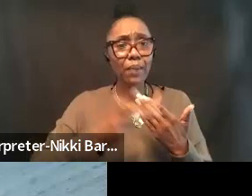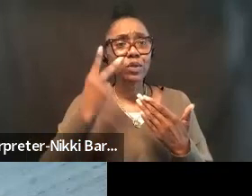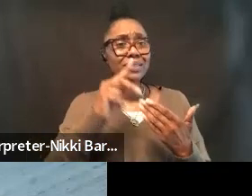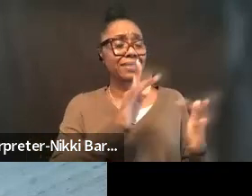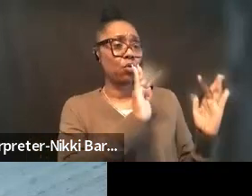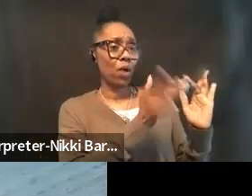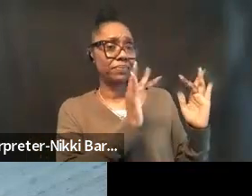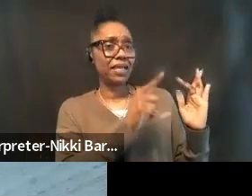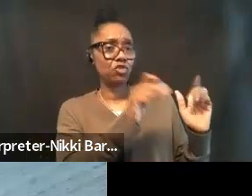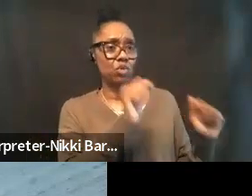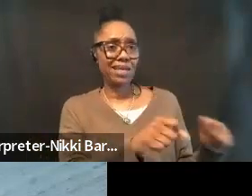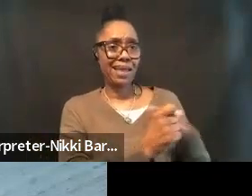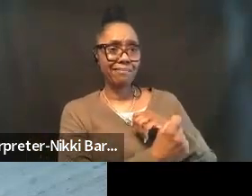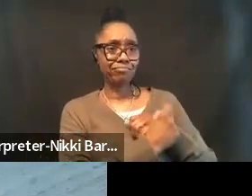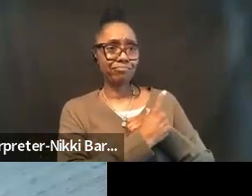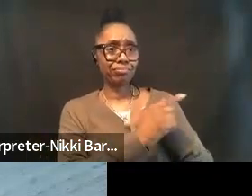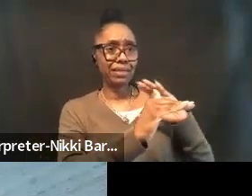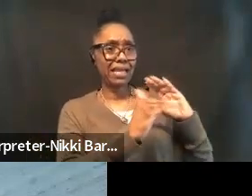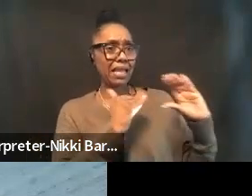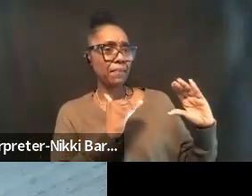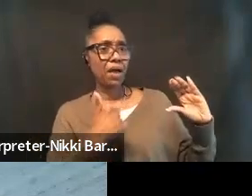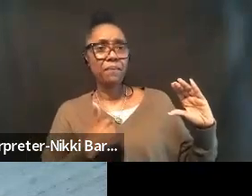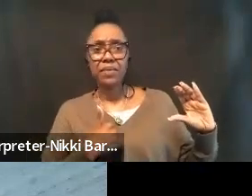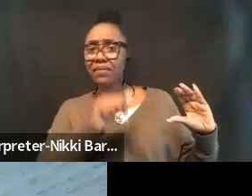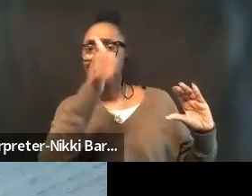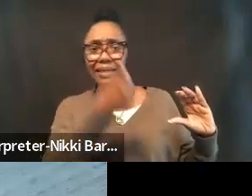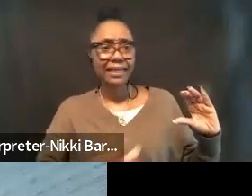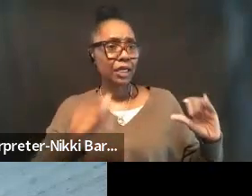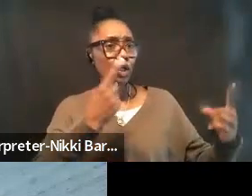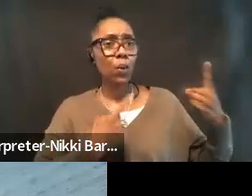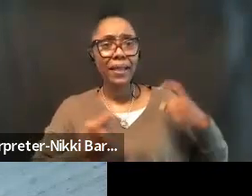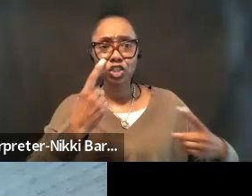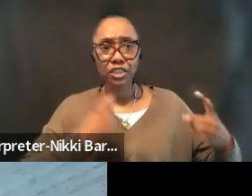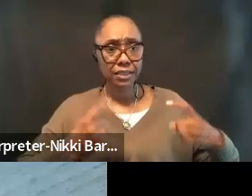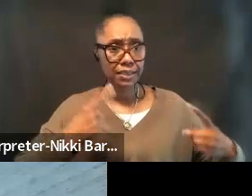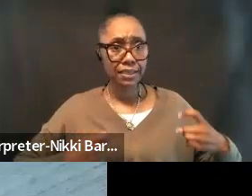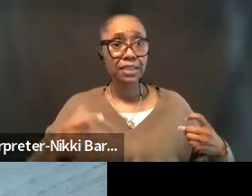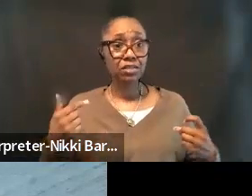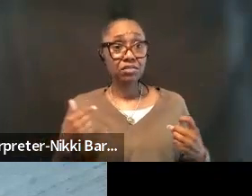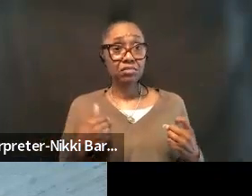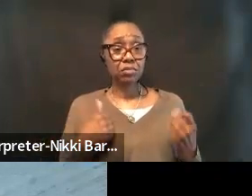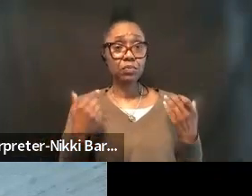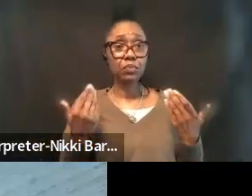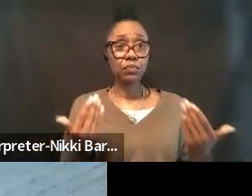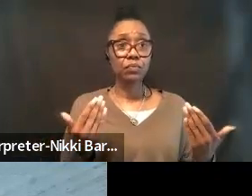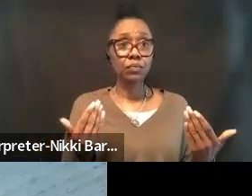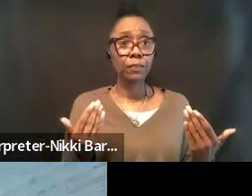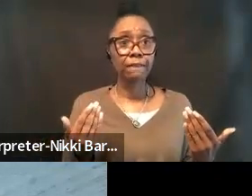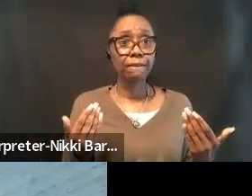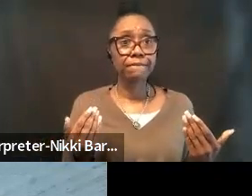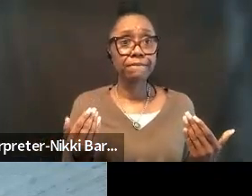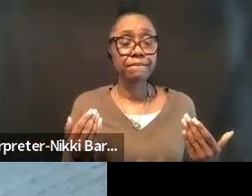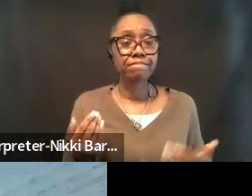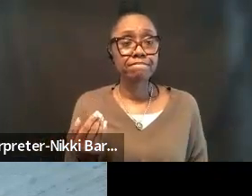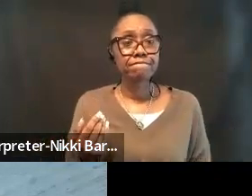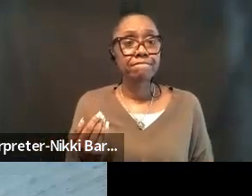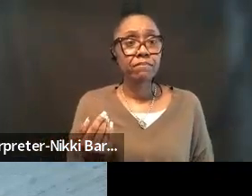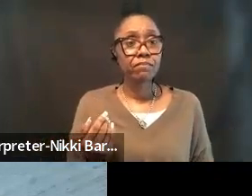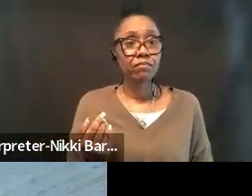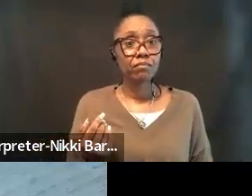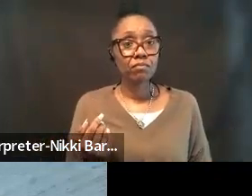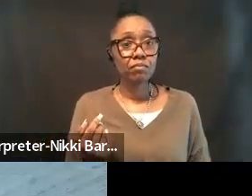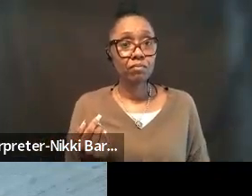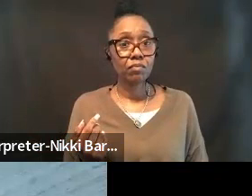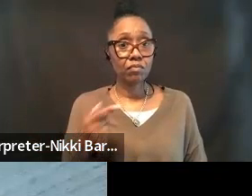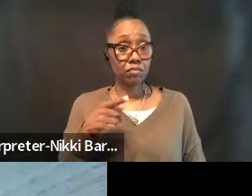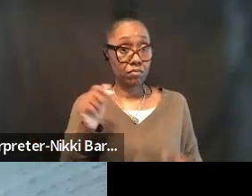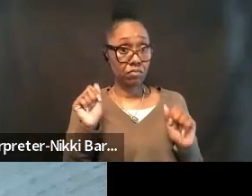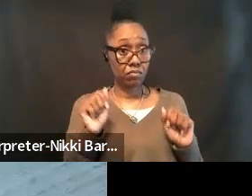But you can email me directly with any kind of questions and. I'm gonna just look I'll be able to use able net with unique learning system.